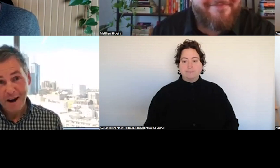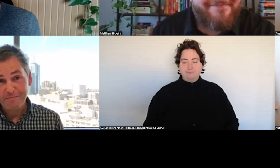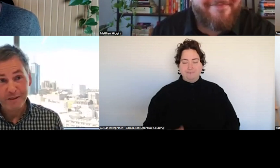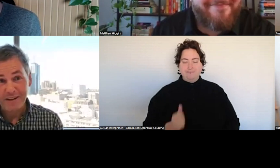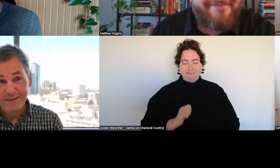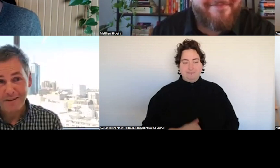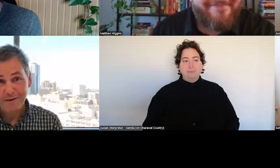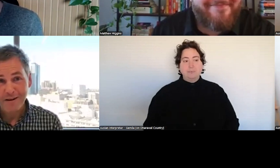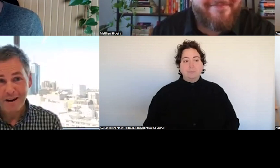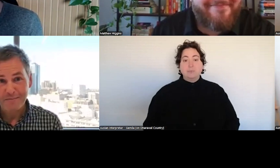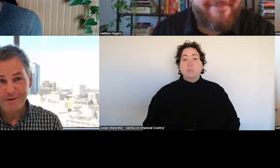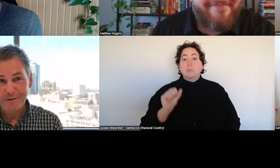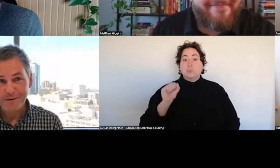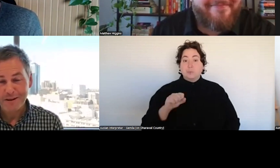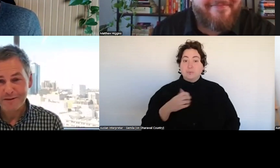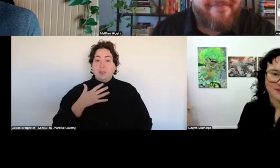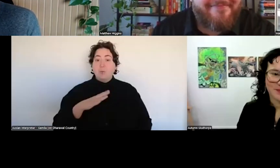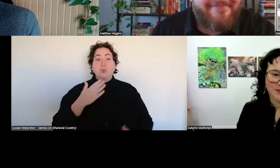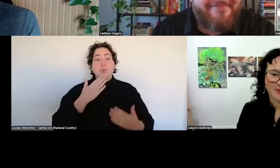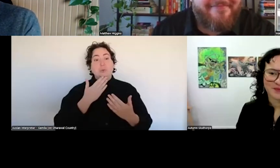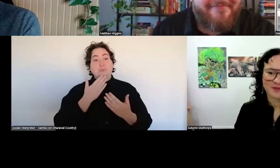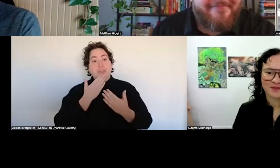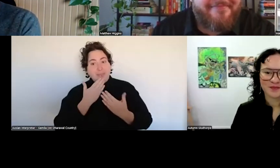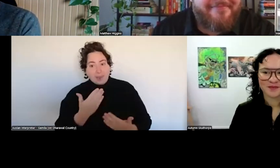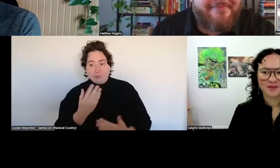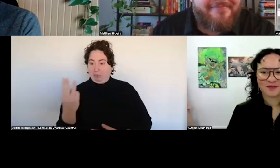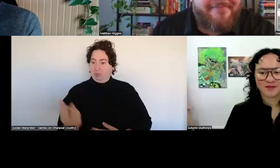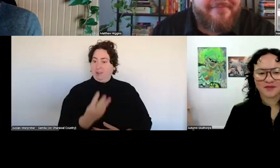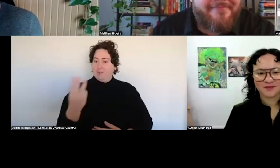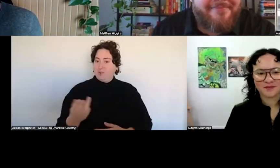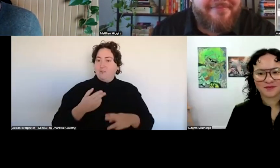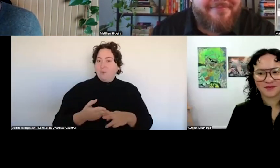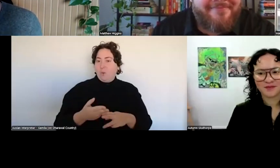I would like to say thank you to all three of you for doing the interesting part of